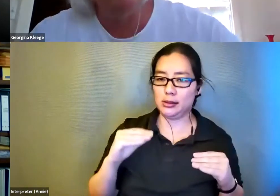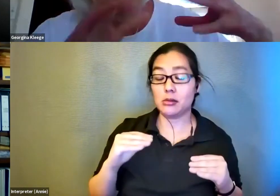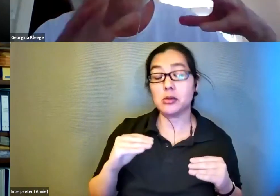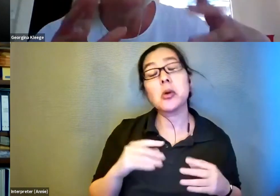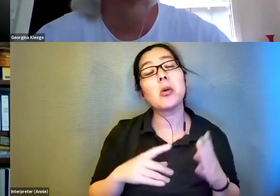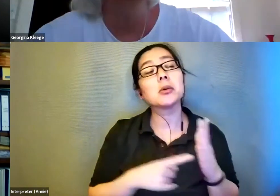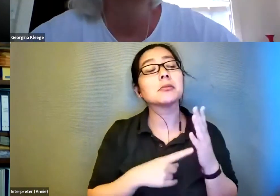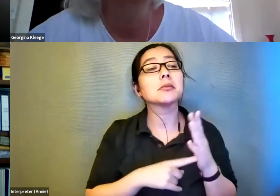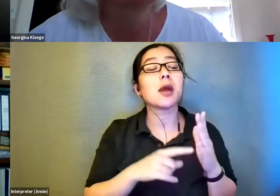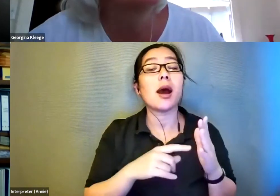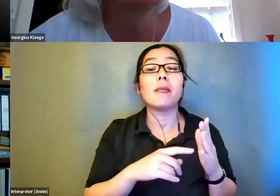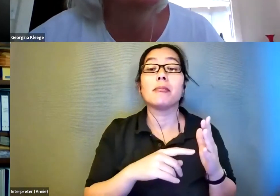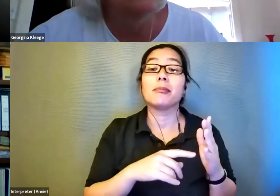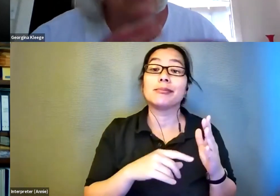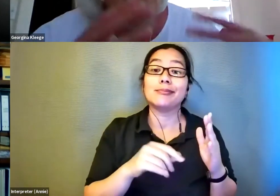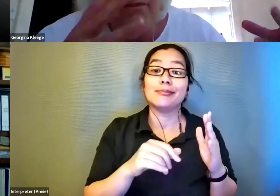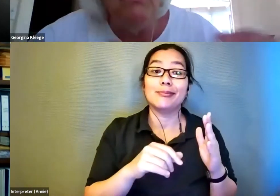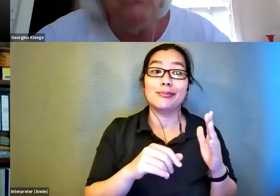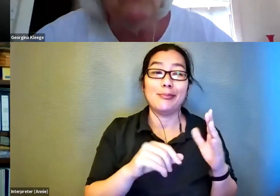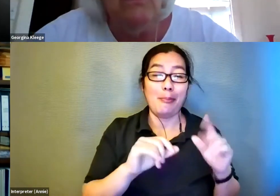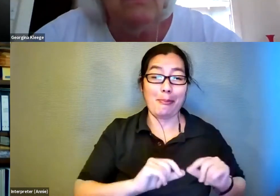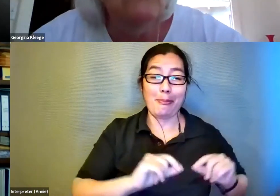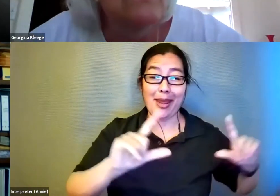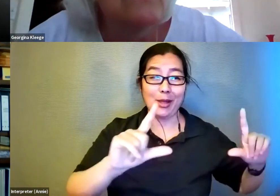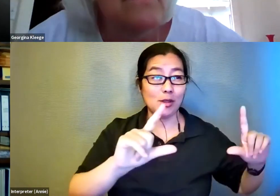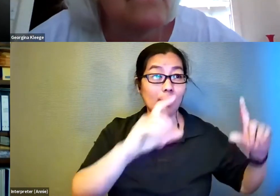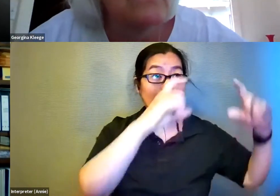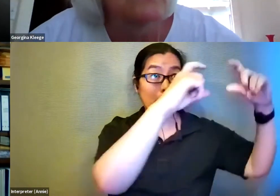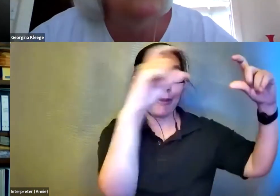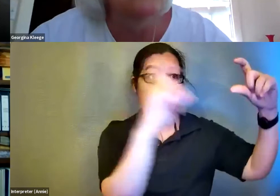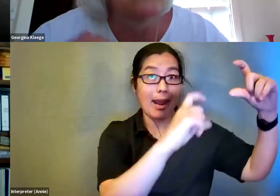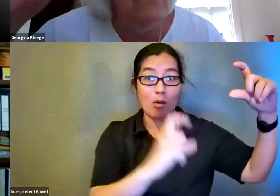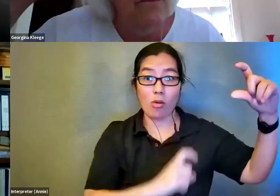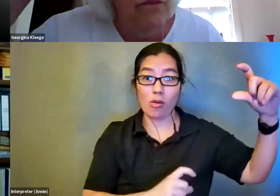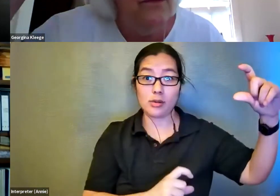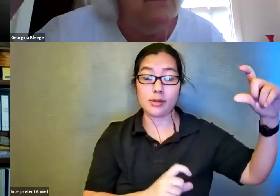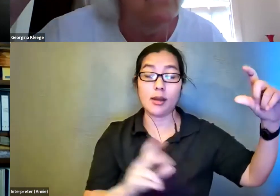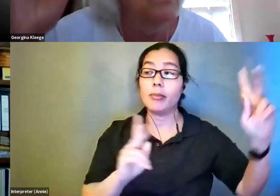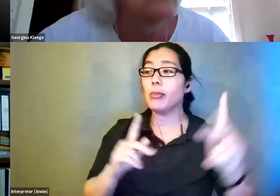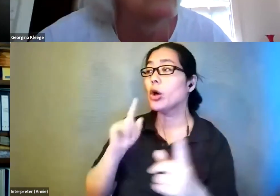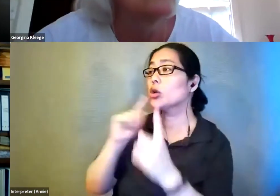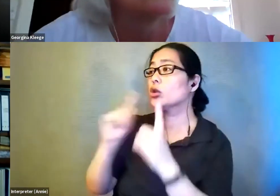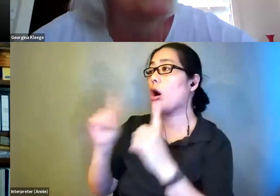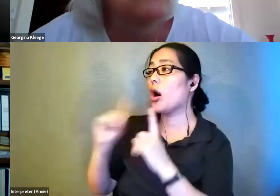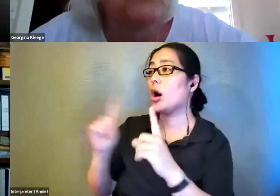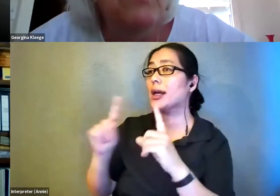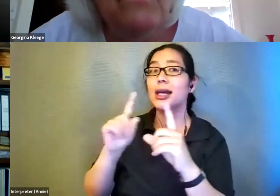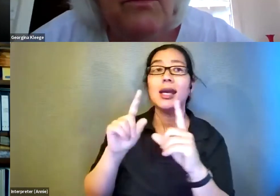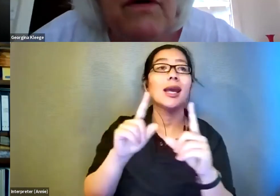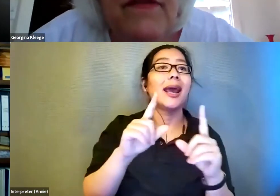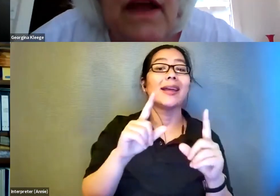panels and you have people talking to each other and their speech appears in speech bubbles above their